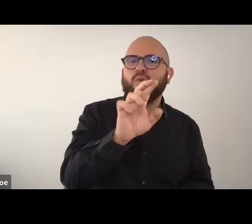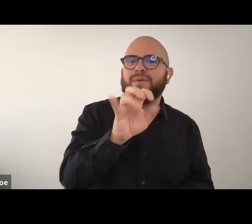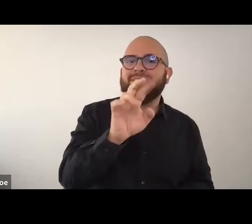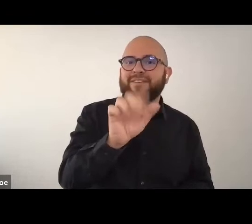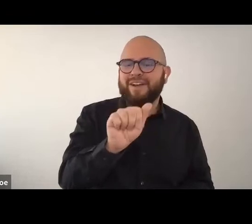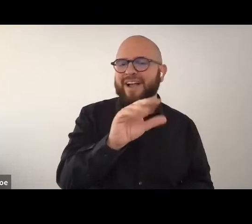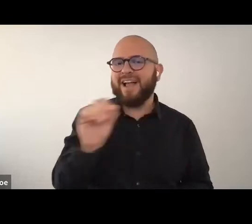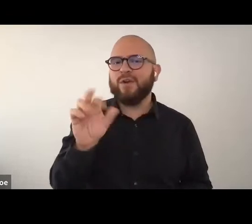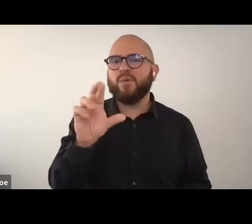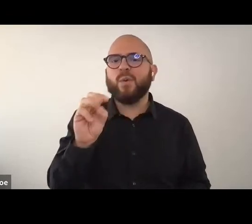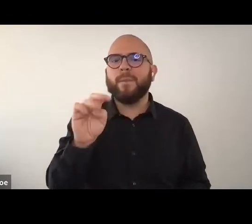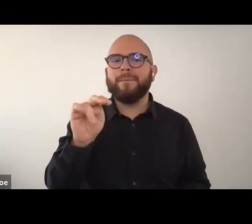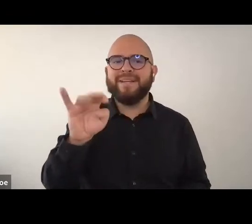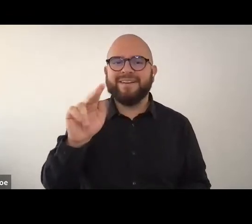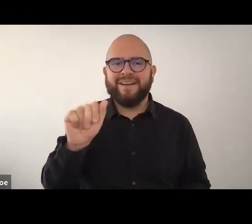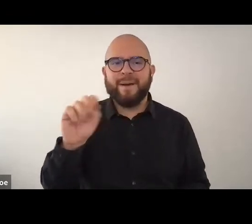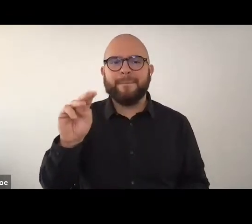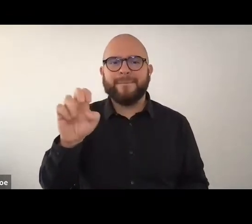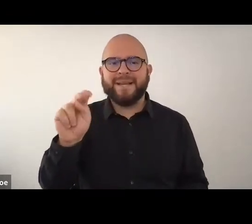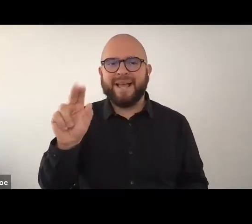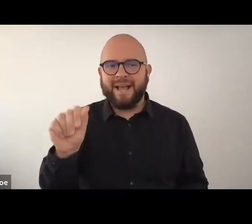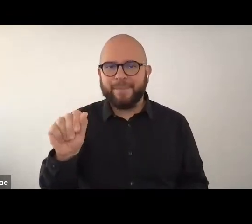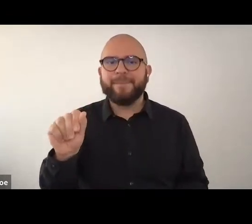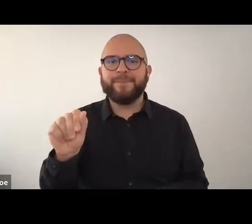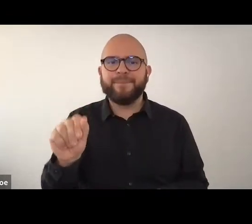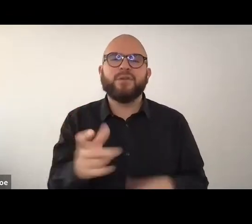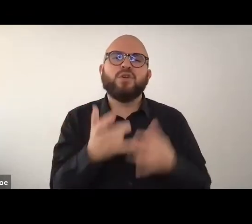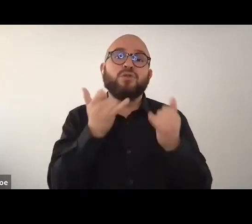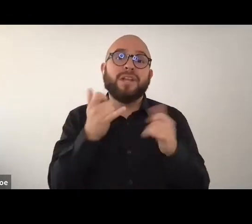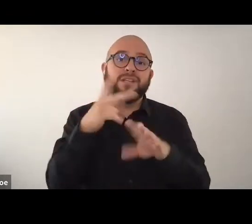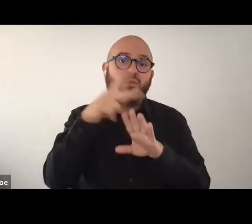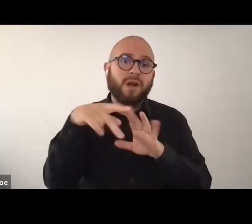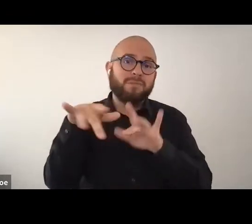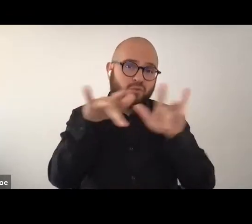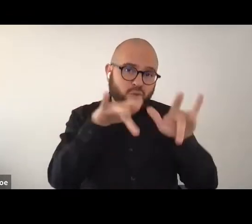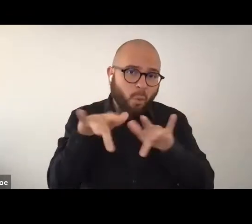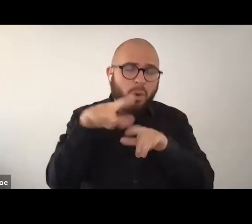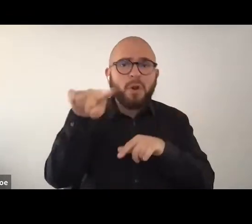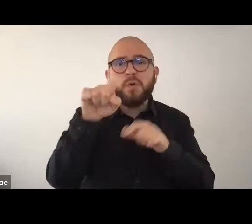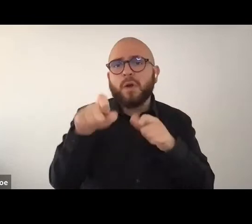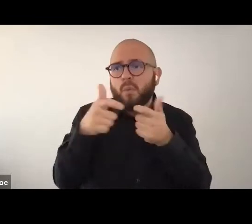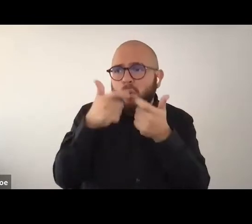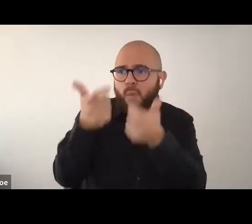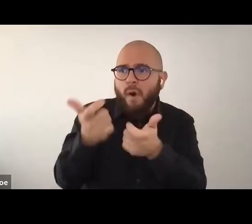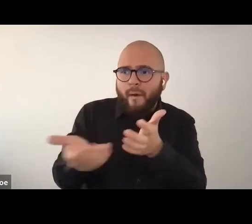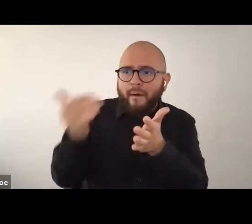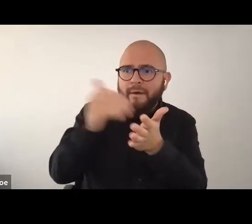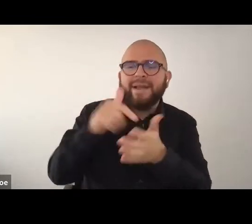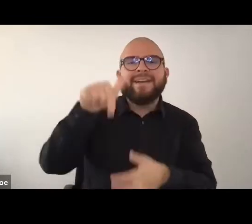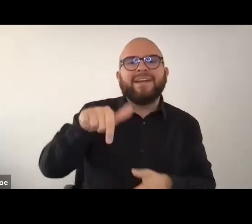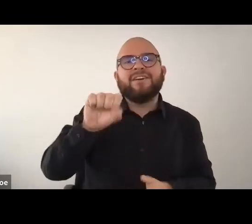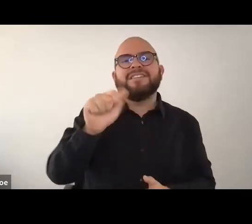As a reminder, today's program is being recorded and you can watch the replay right here on SAG-AFTRA's YouTube channel,